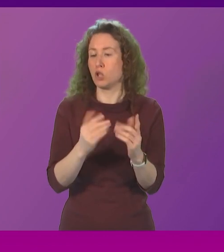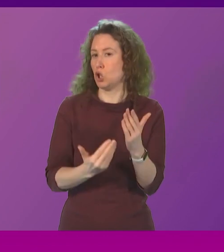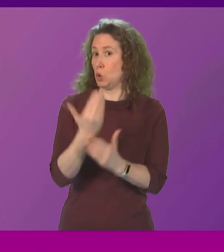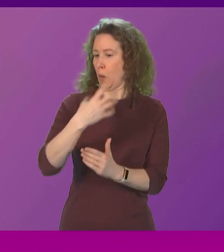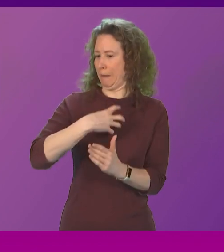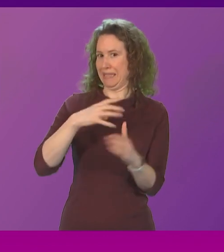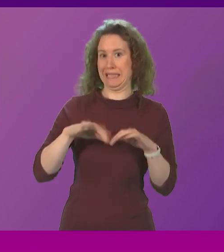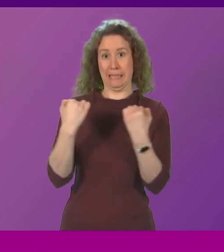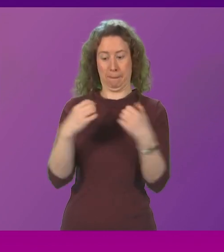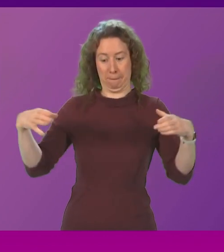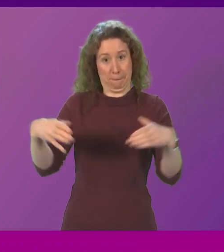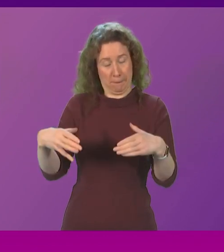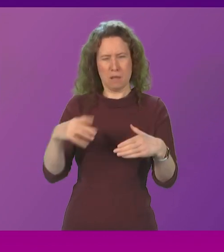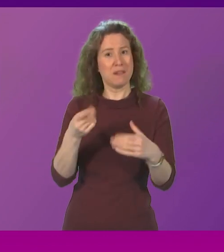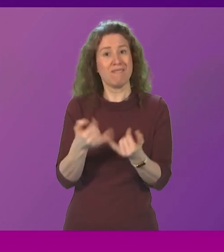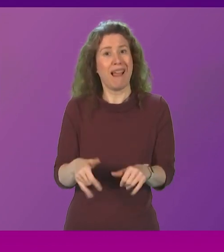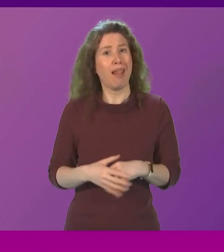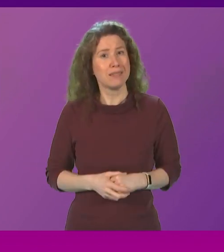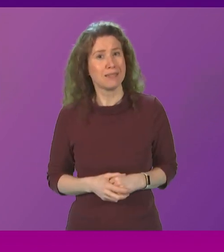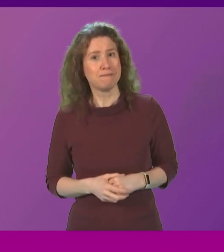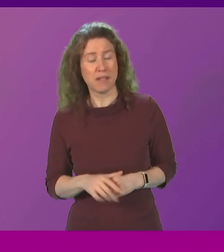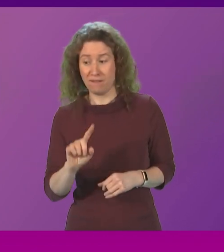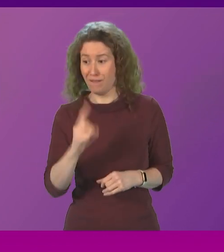appointed, but he failed in his first big test.